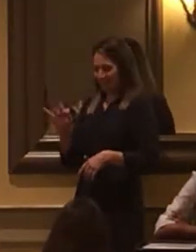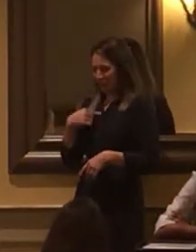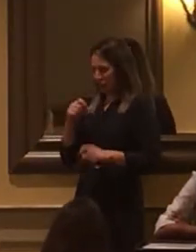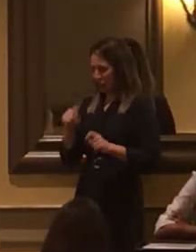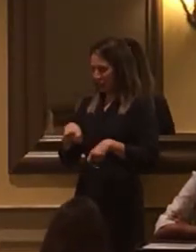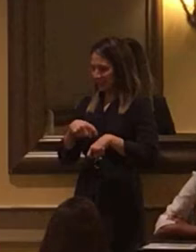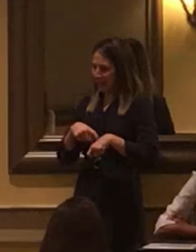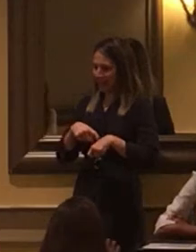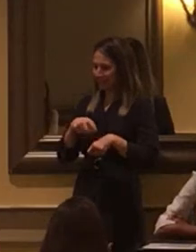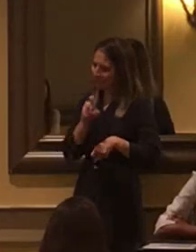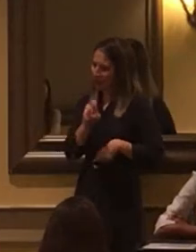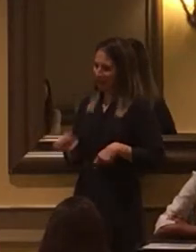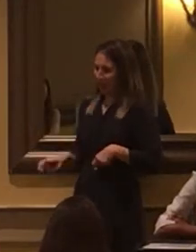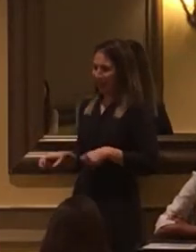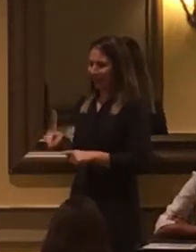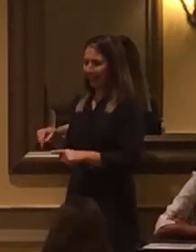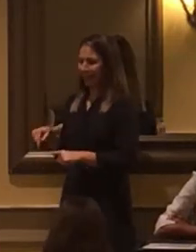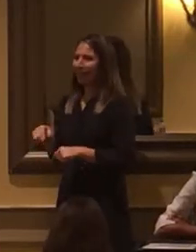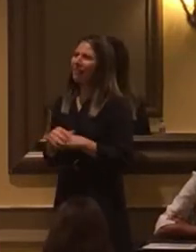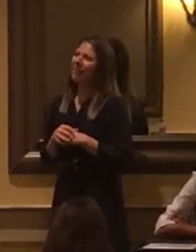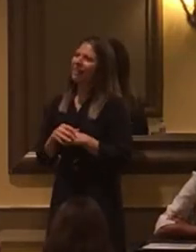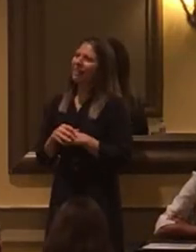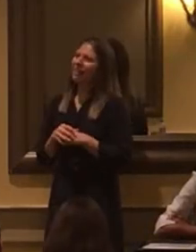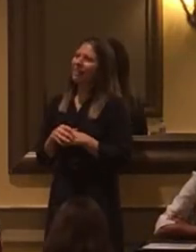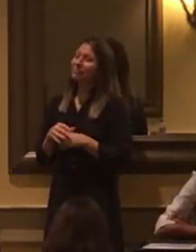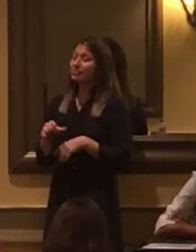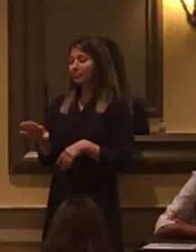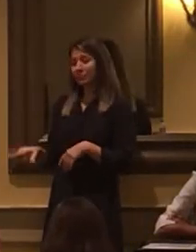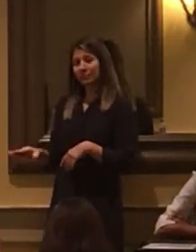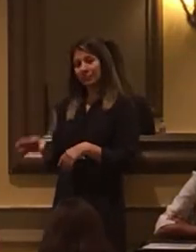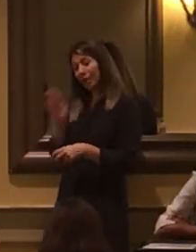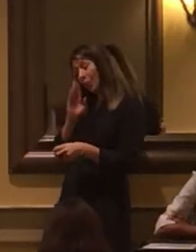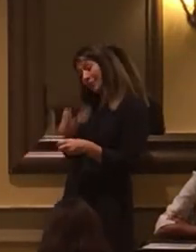I would tell myself, it's gonna be tough.